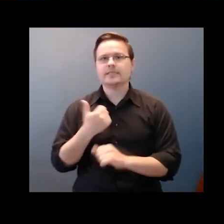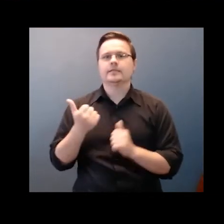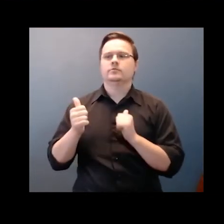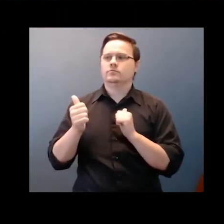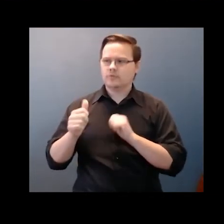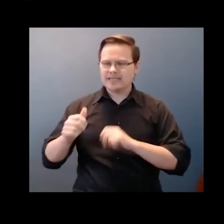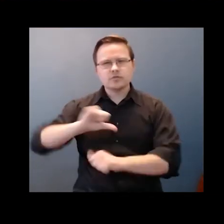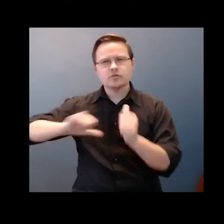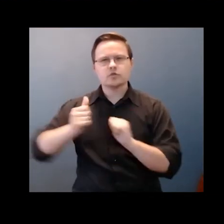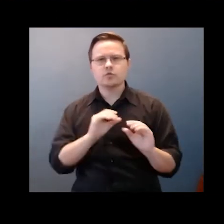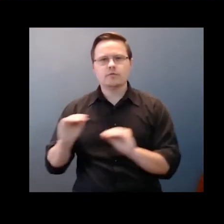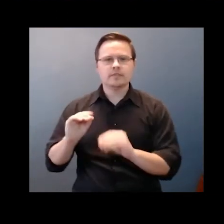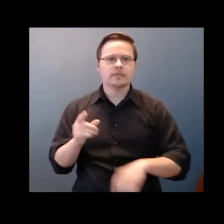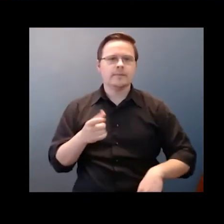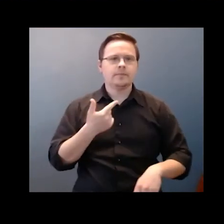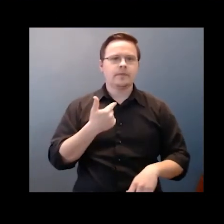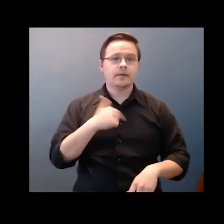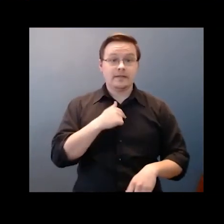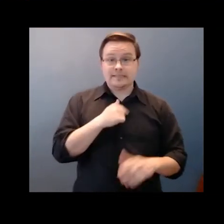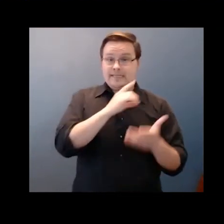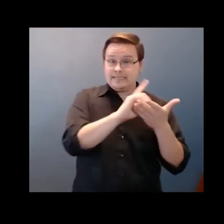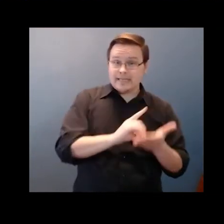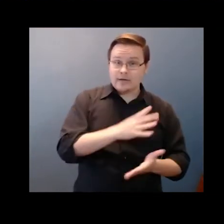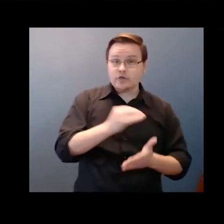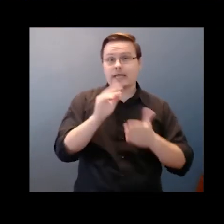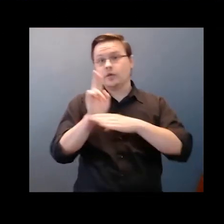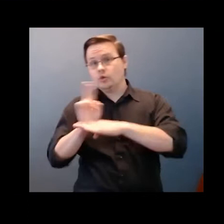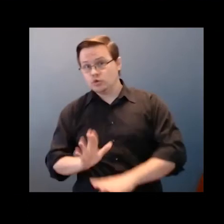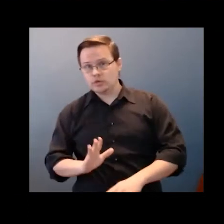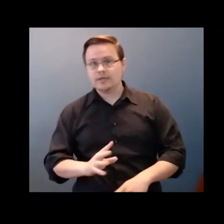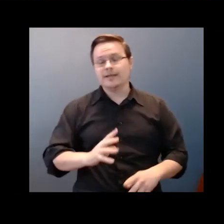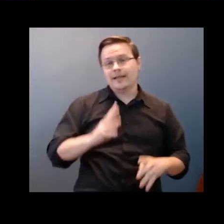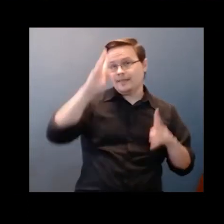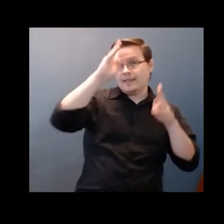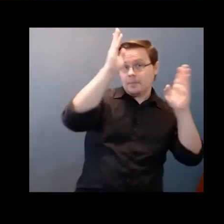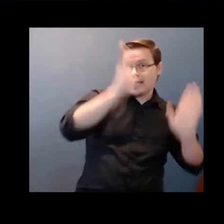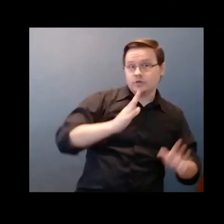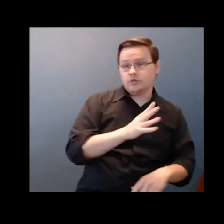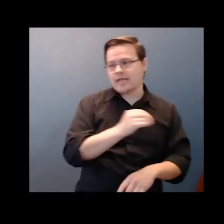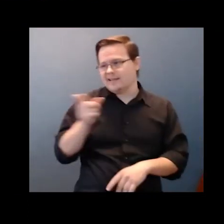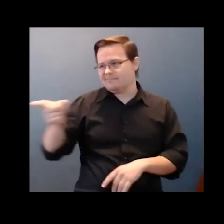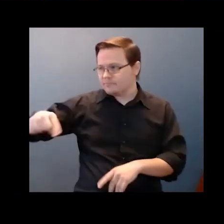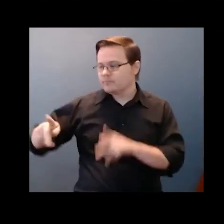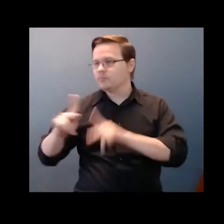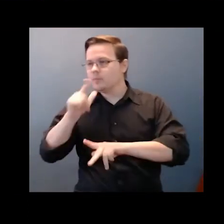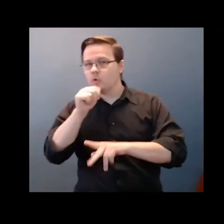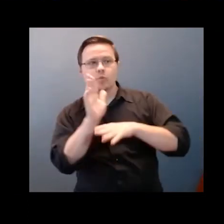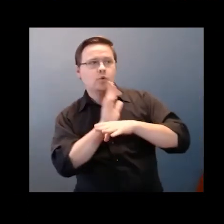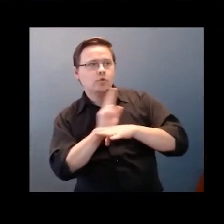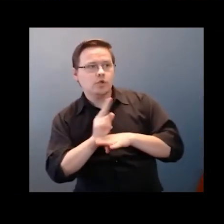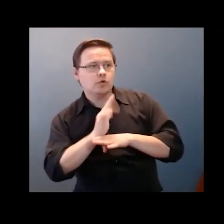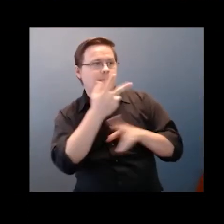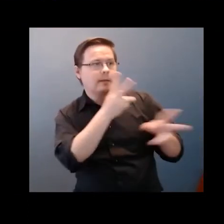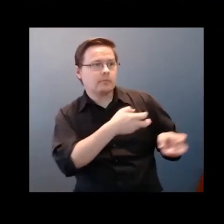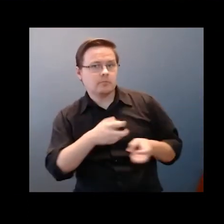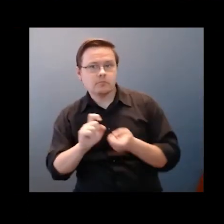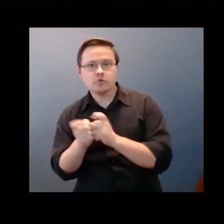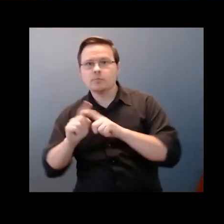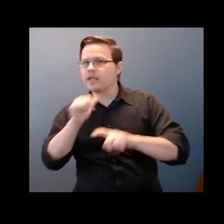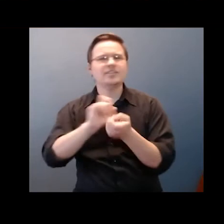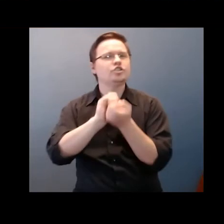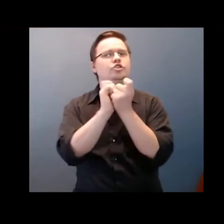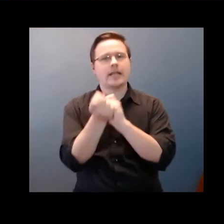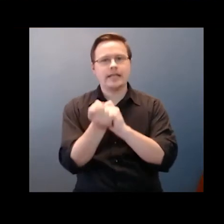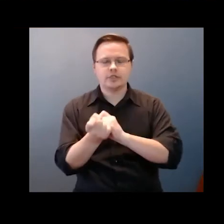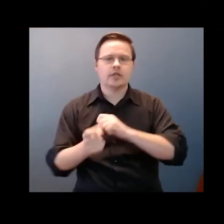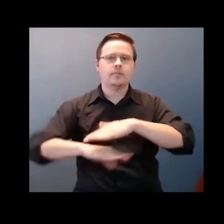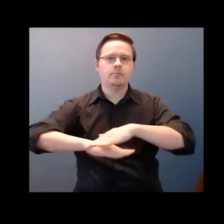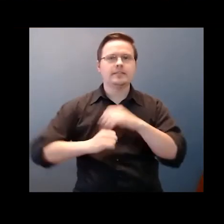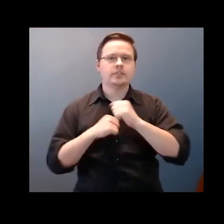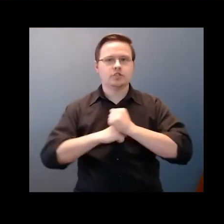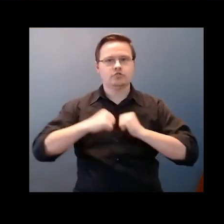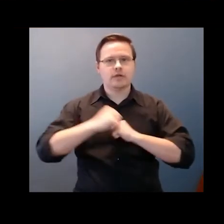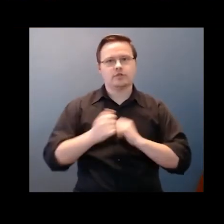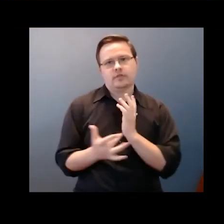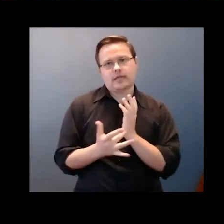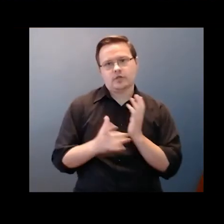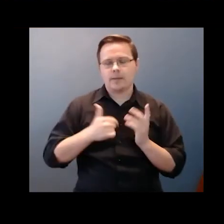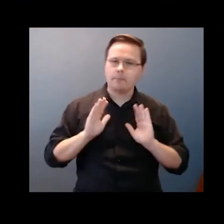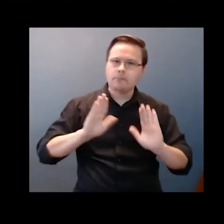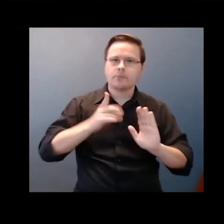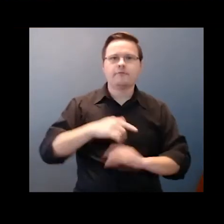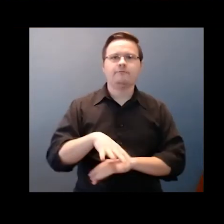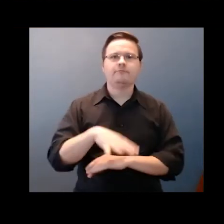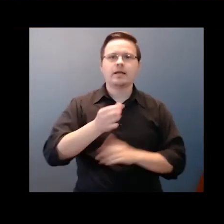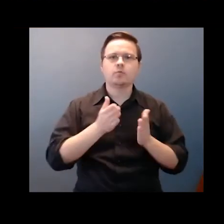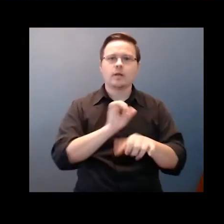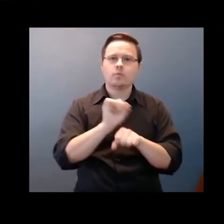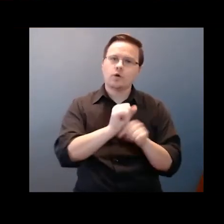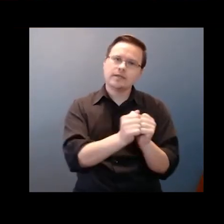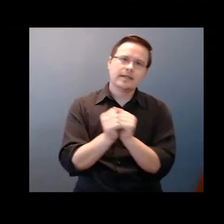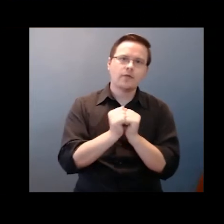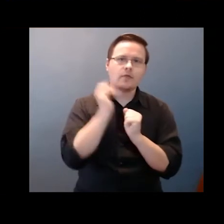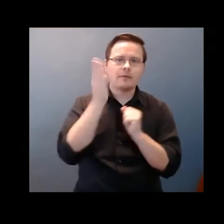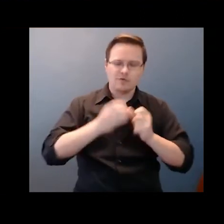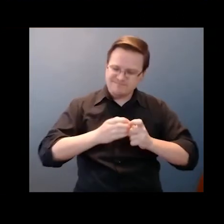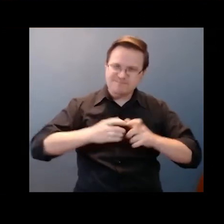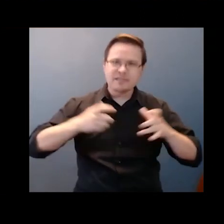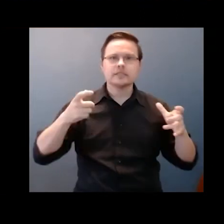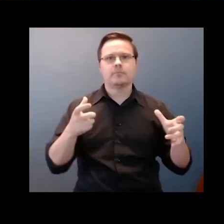And it divides us into designers and users the imaginary. And the people who are supposed to kind of use and maybe we appropriate but not changed the fundamental structures of the technology, and I'm pushing us to find ways to work together that actually